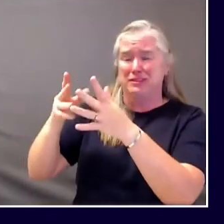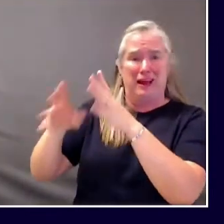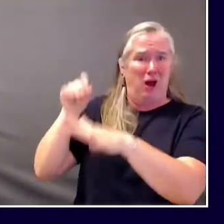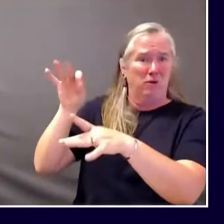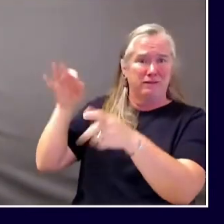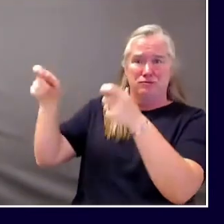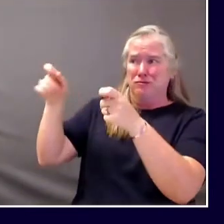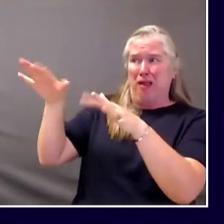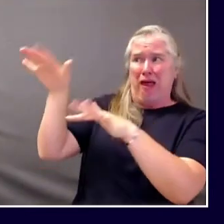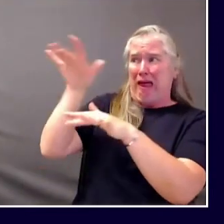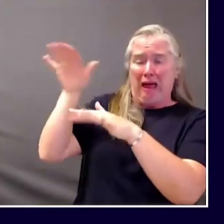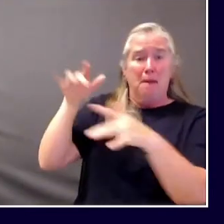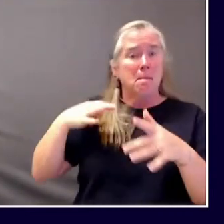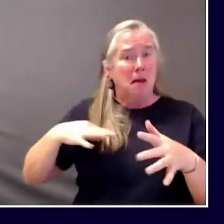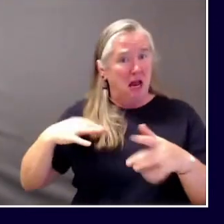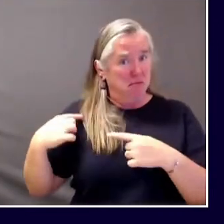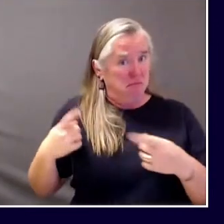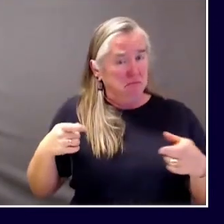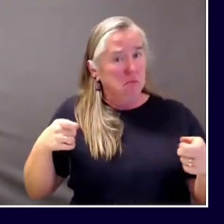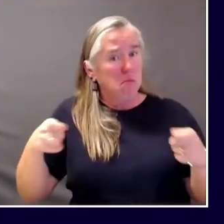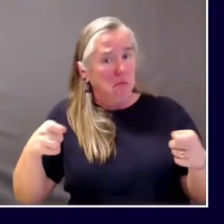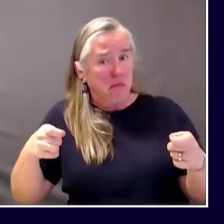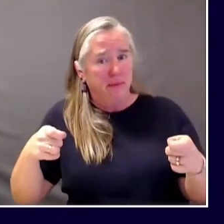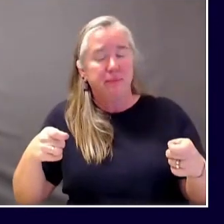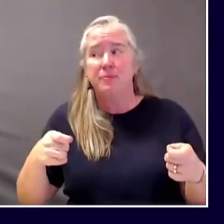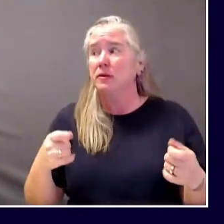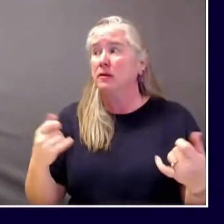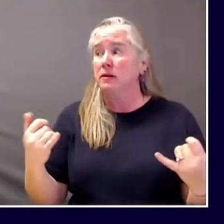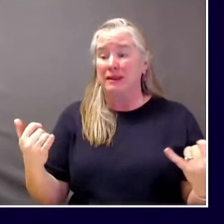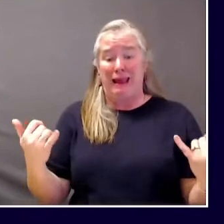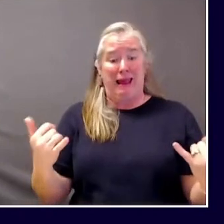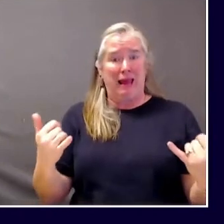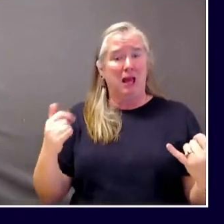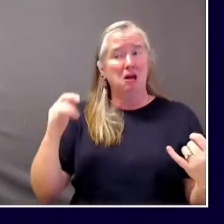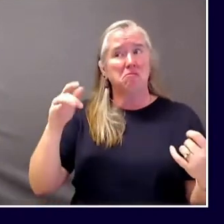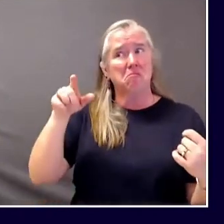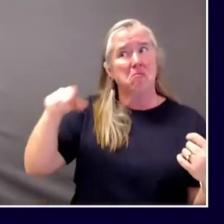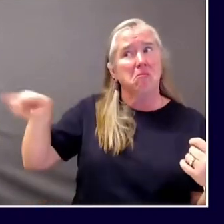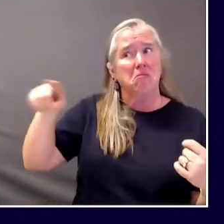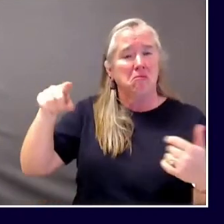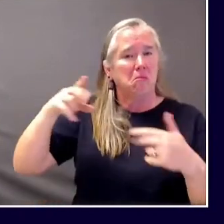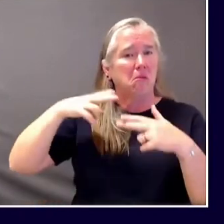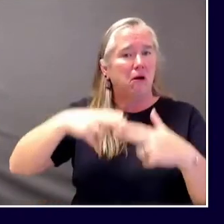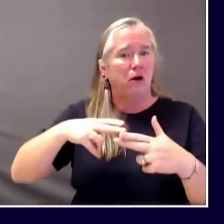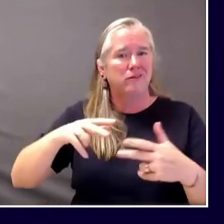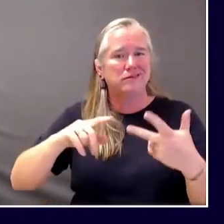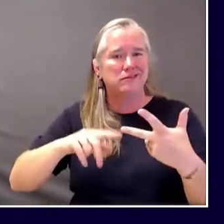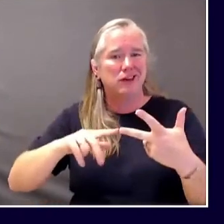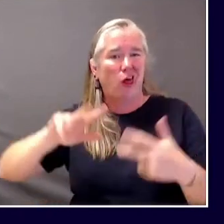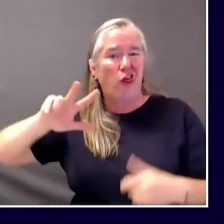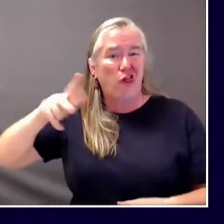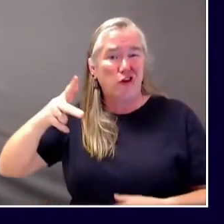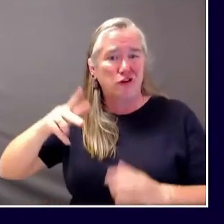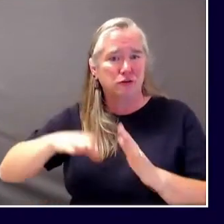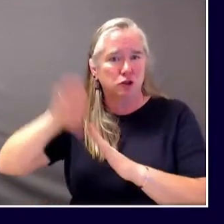this is the third third as